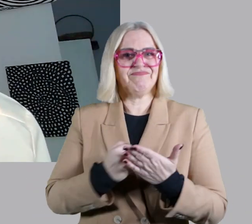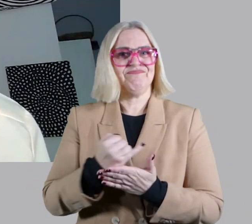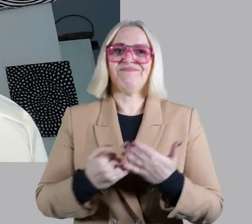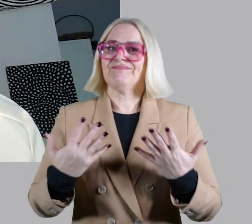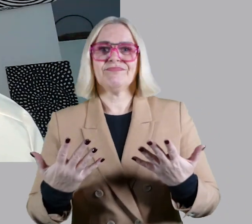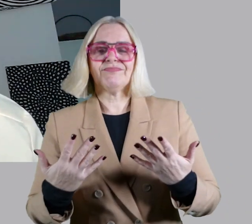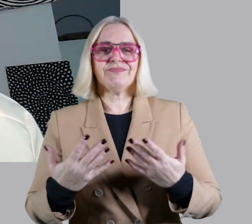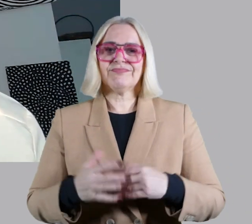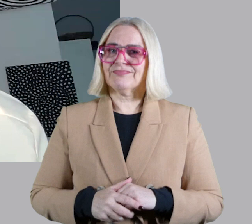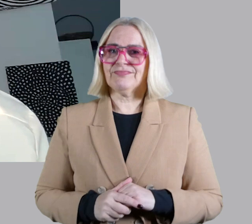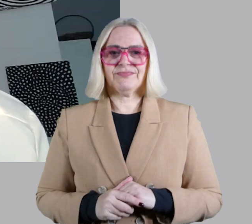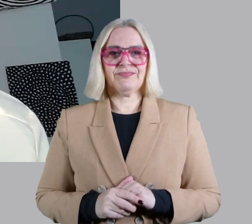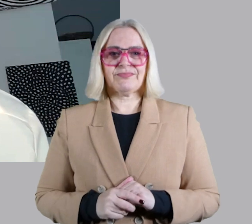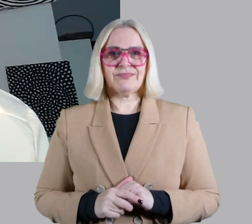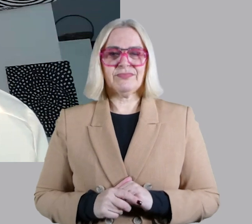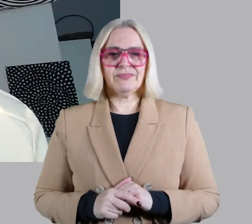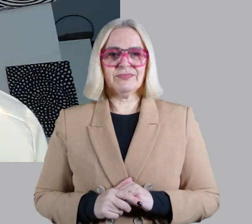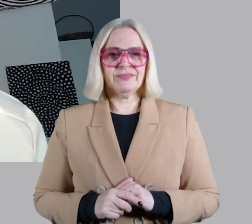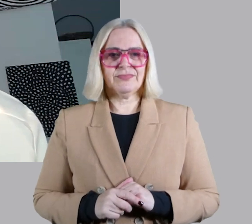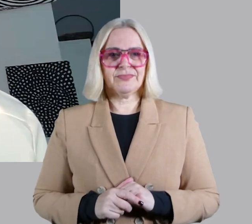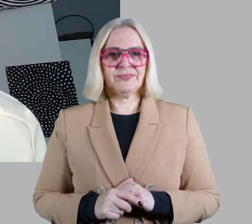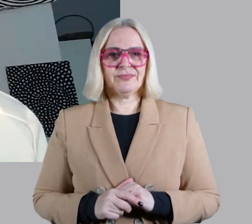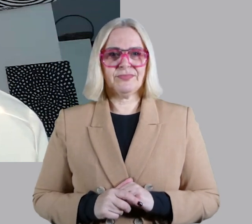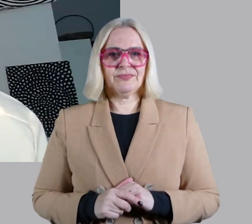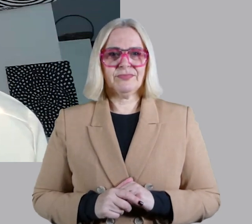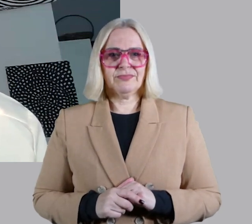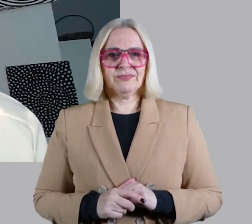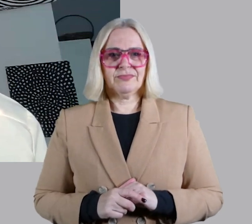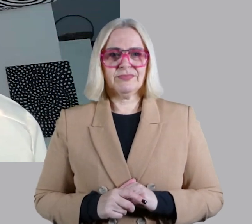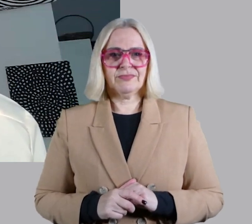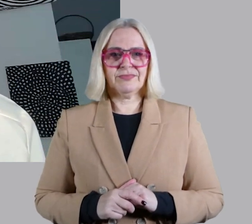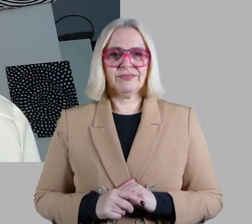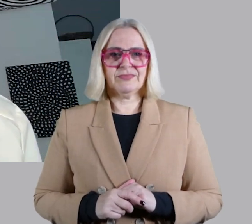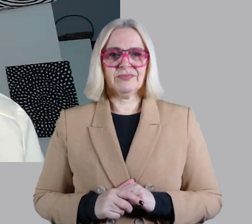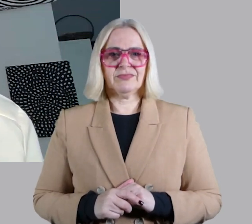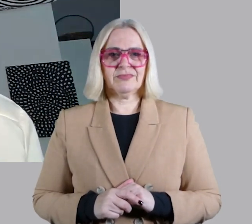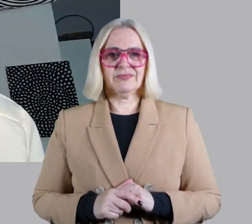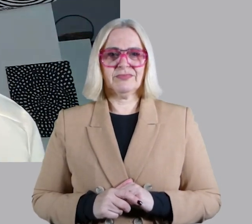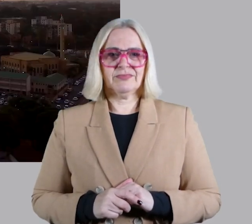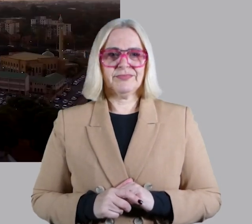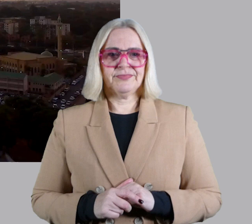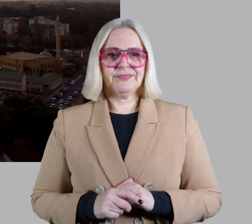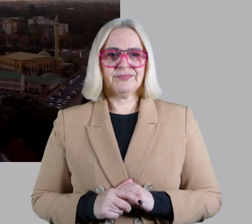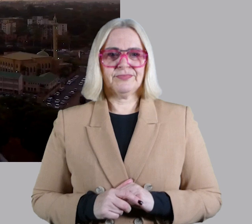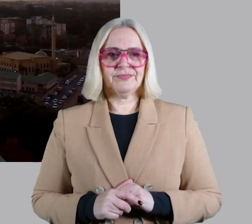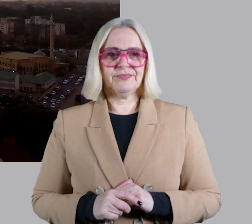we will continue to to not have the best care and be sidelined.